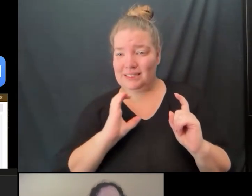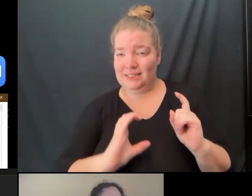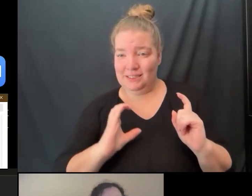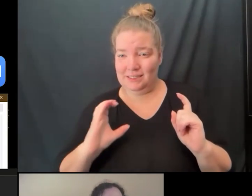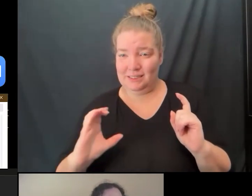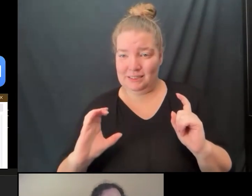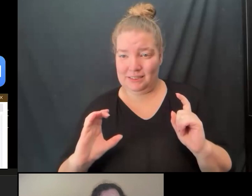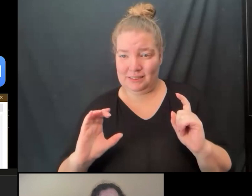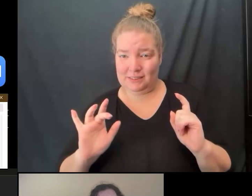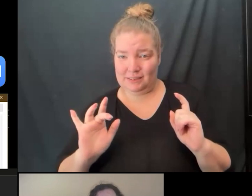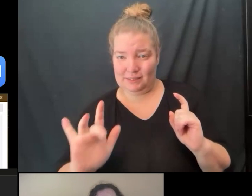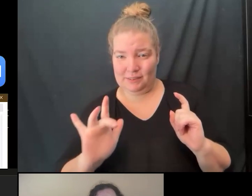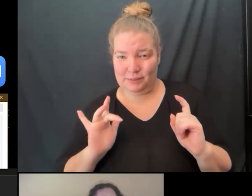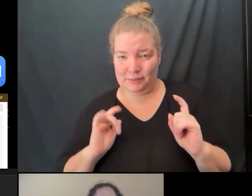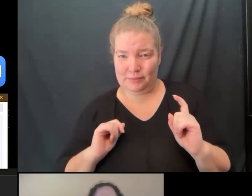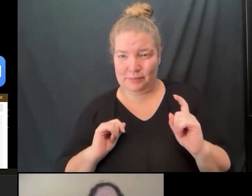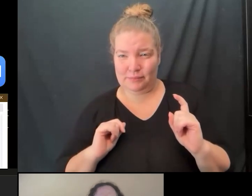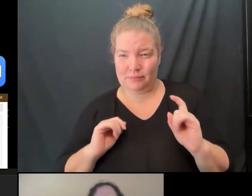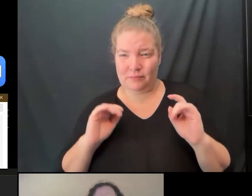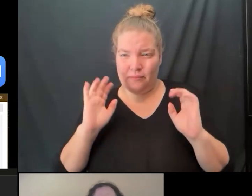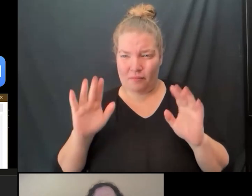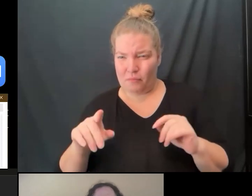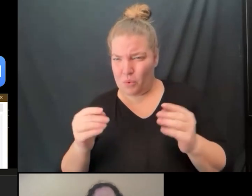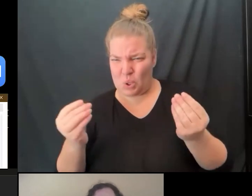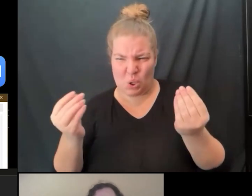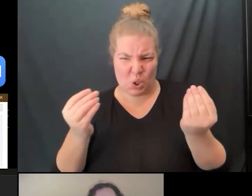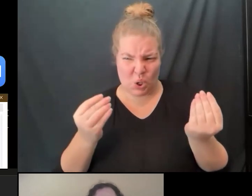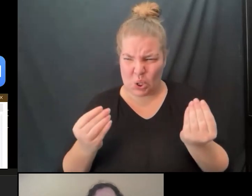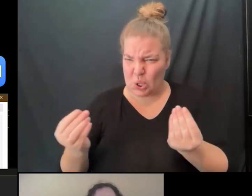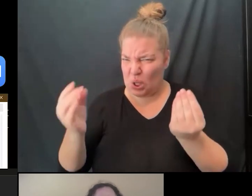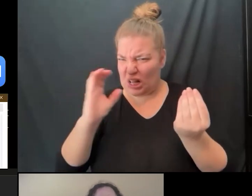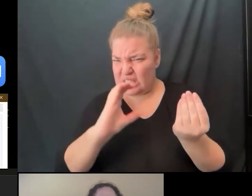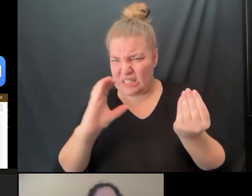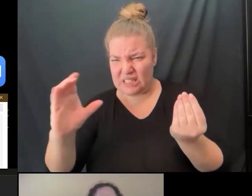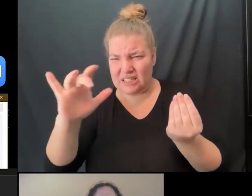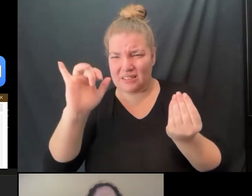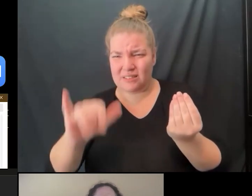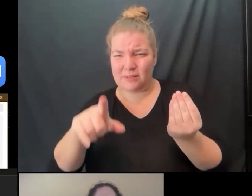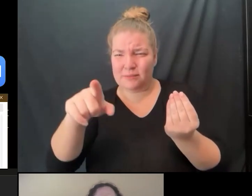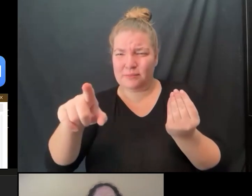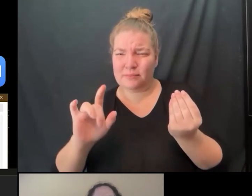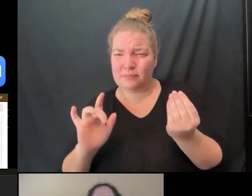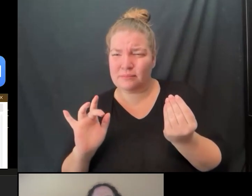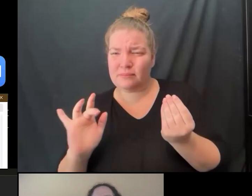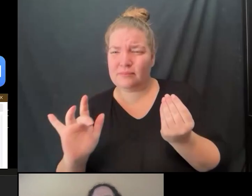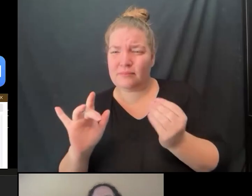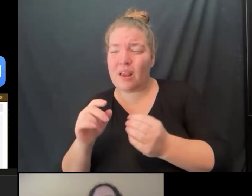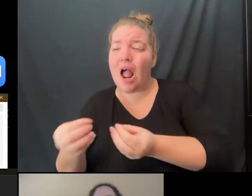If you're not seeing it in your control bar, then choose the More button with the three dots. And then from the Captions menu, you